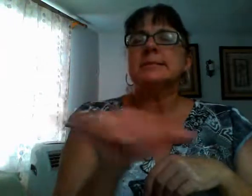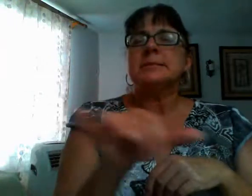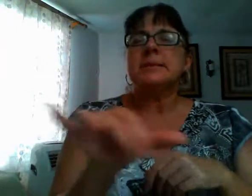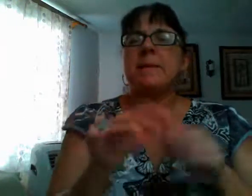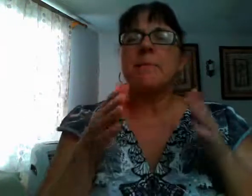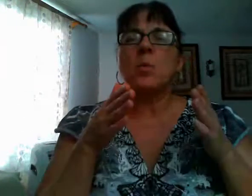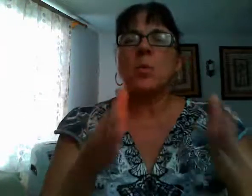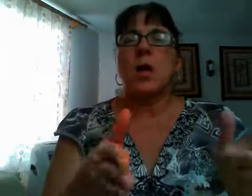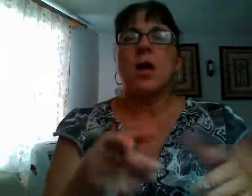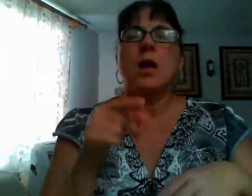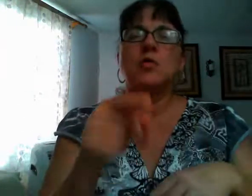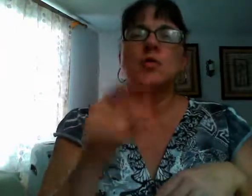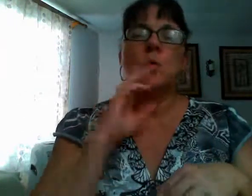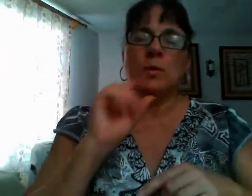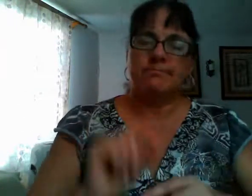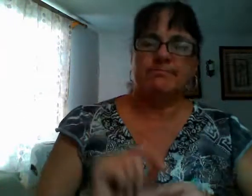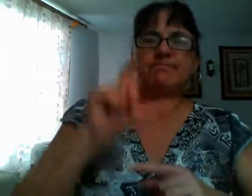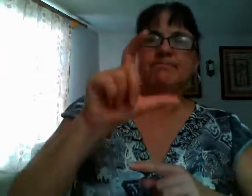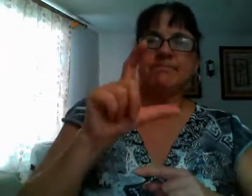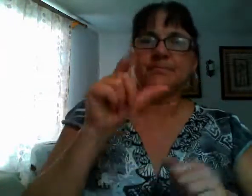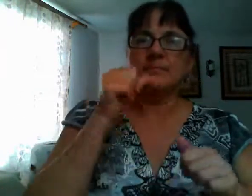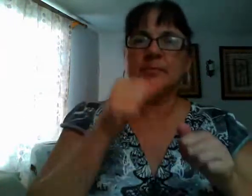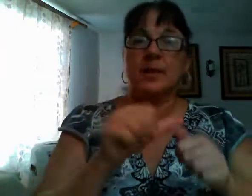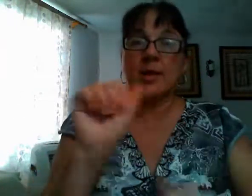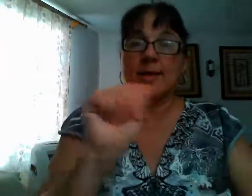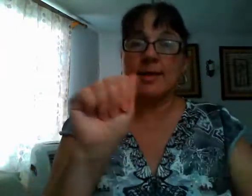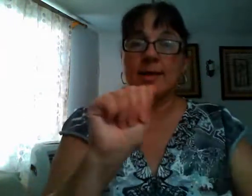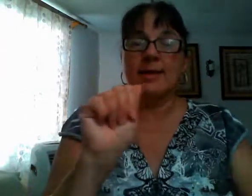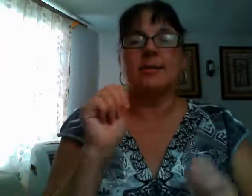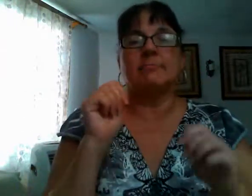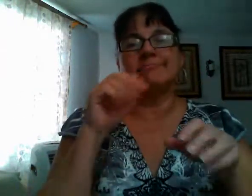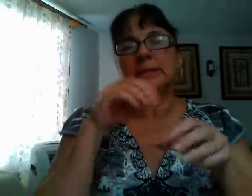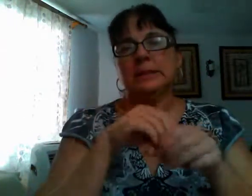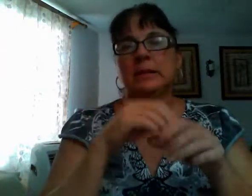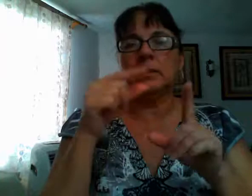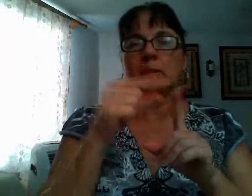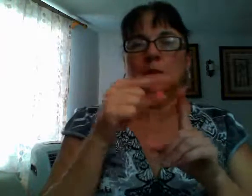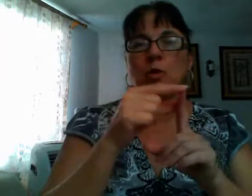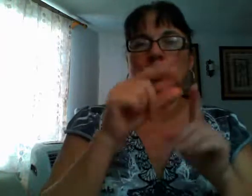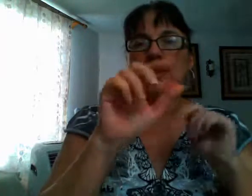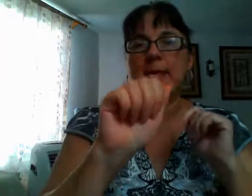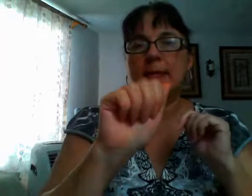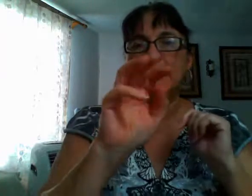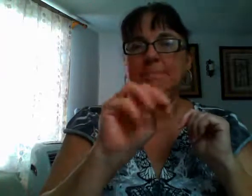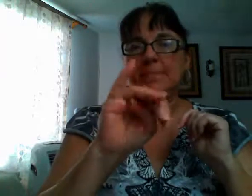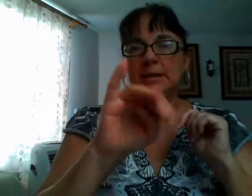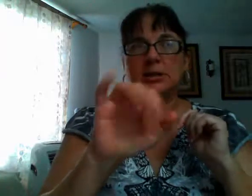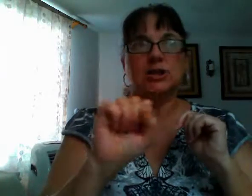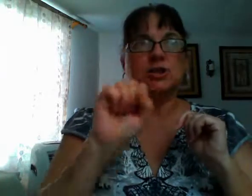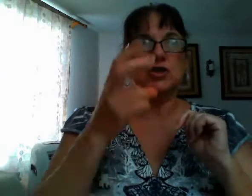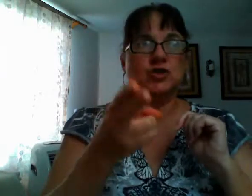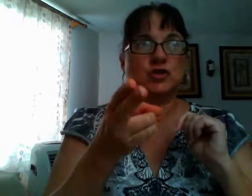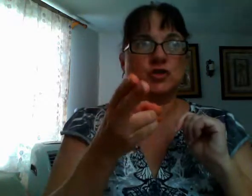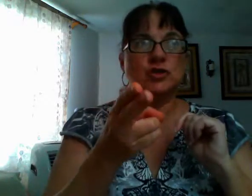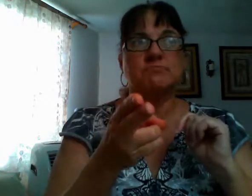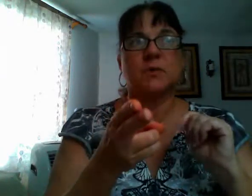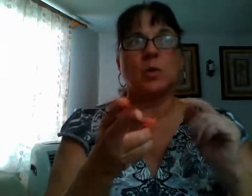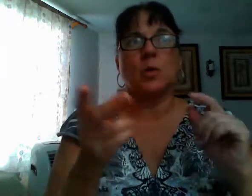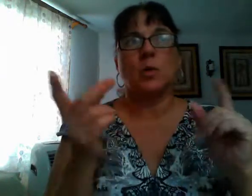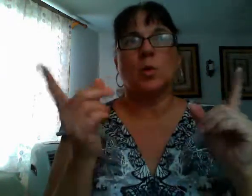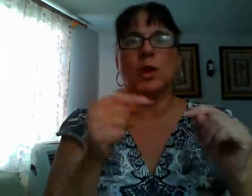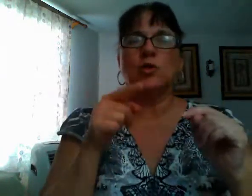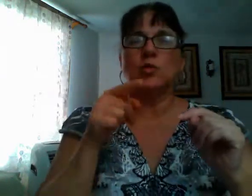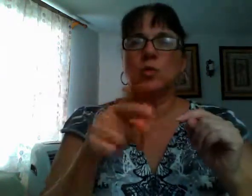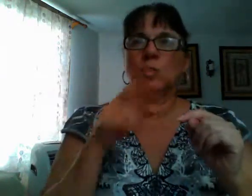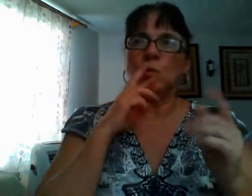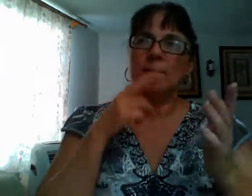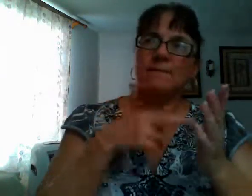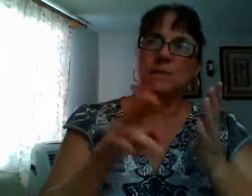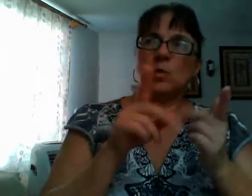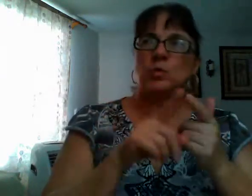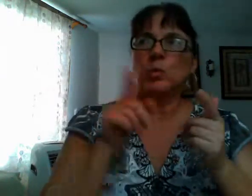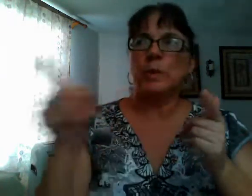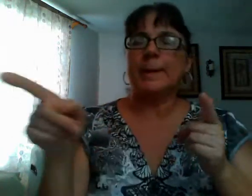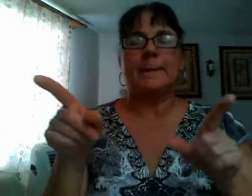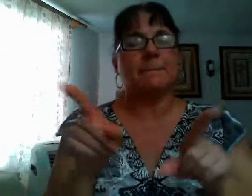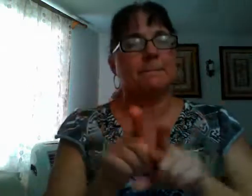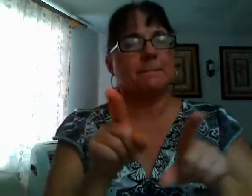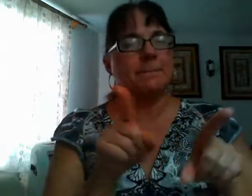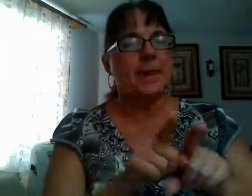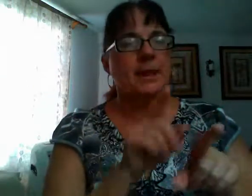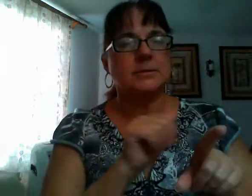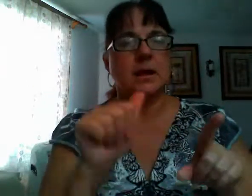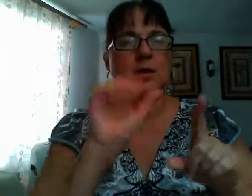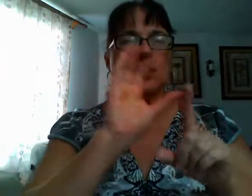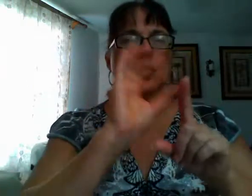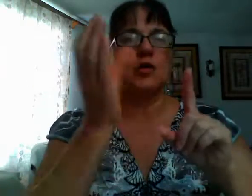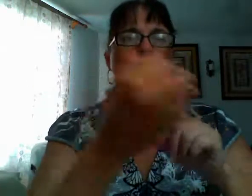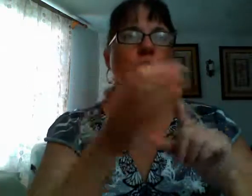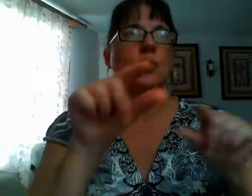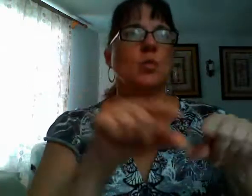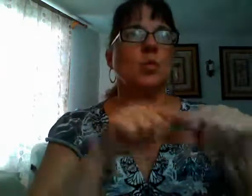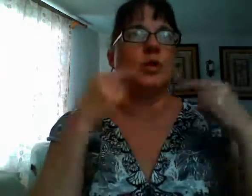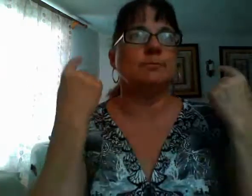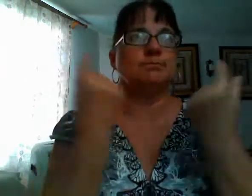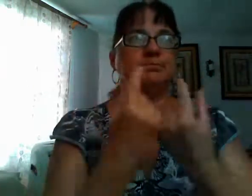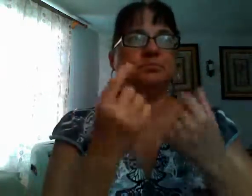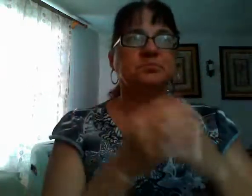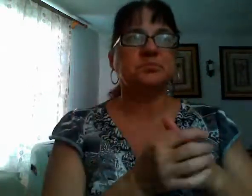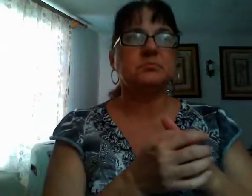It is the same way you would capitalize the “A” in the word “Amish” when referring to them as a cultural group.